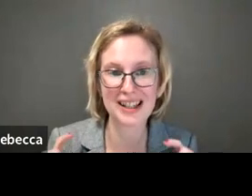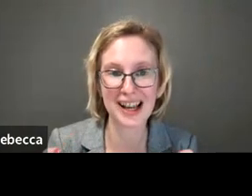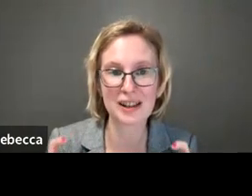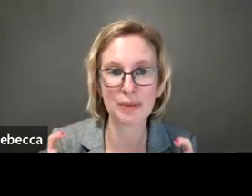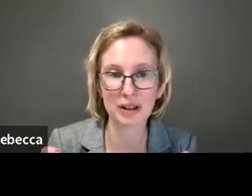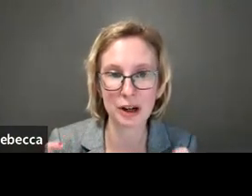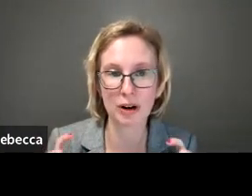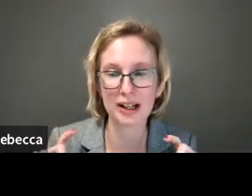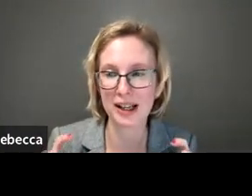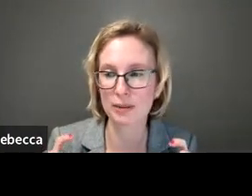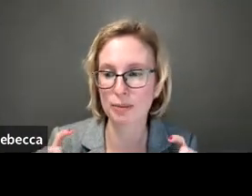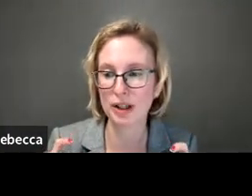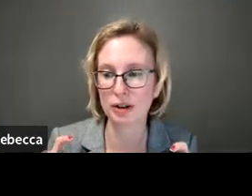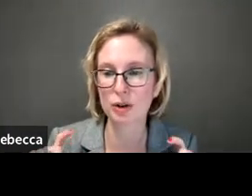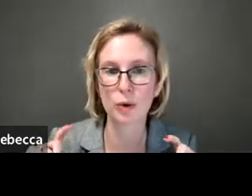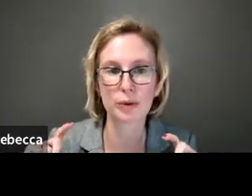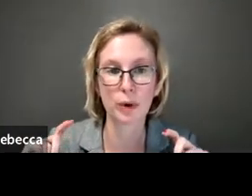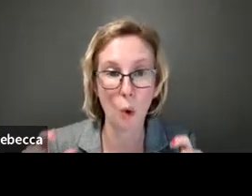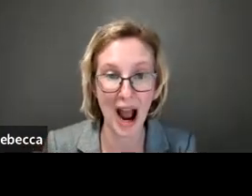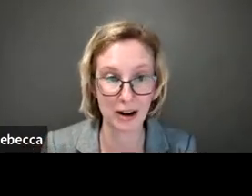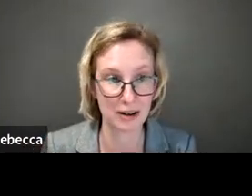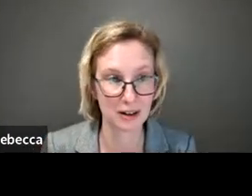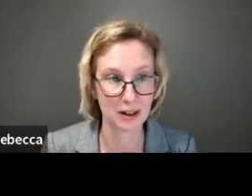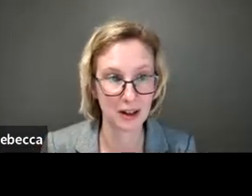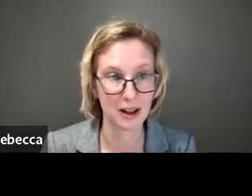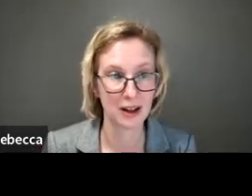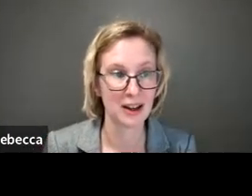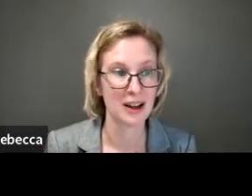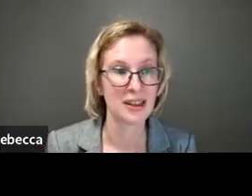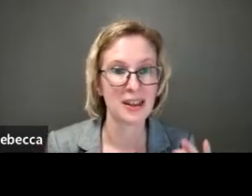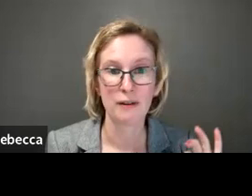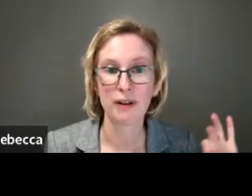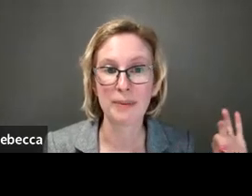accessibility or accessible materials was required. From